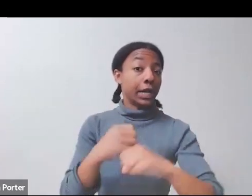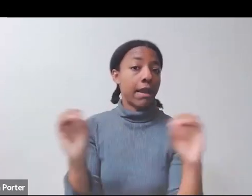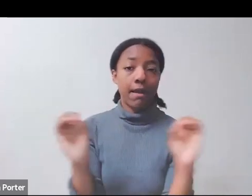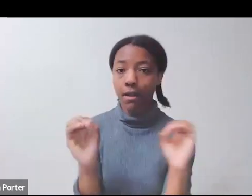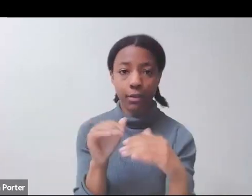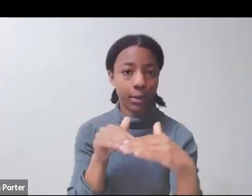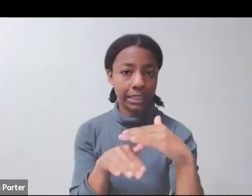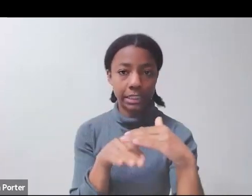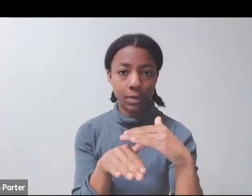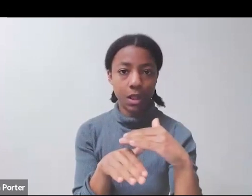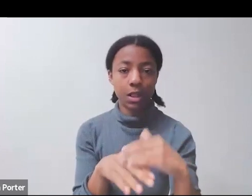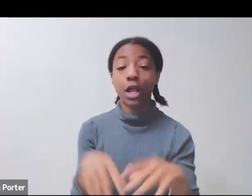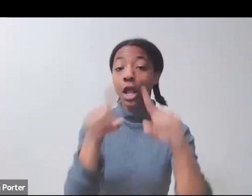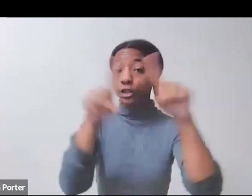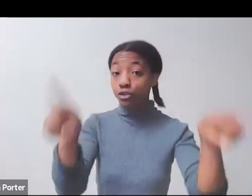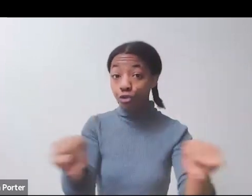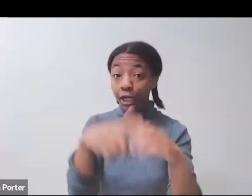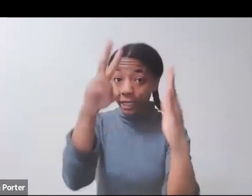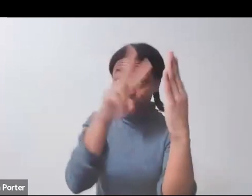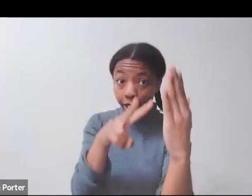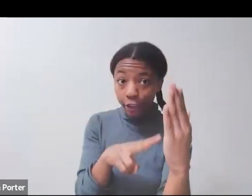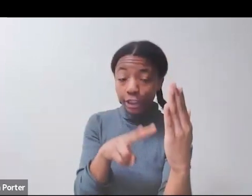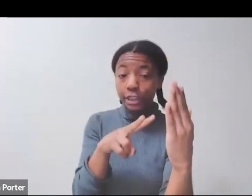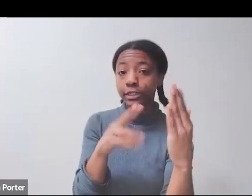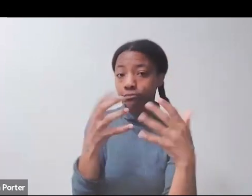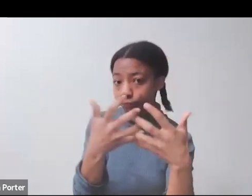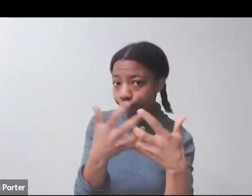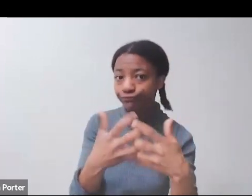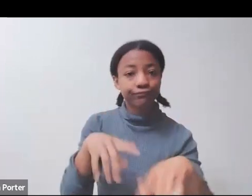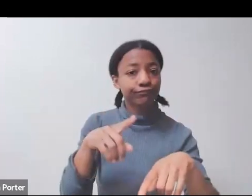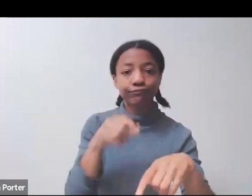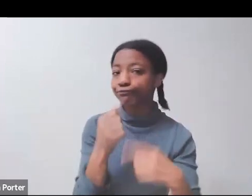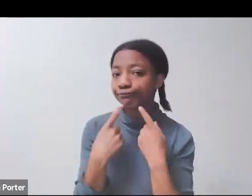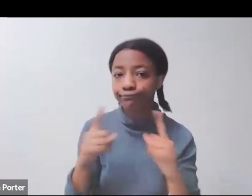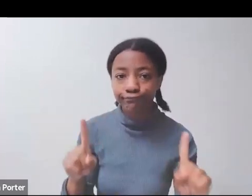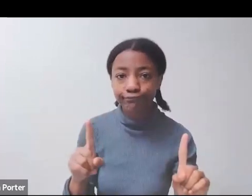Many of them had problems for folks who were not mouse users as well. If you couldn't do that drag and drop,